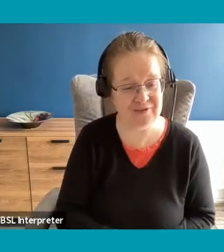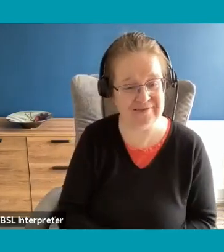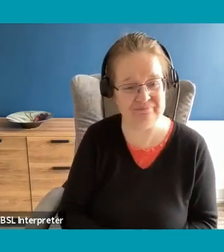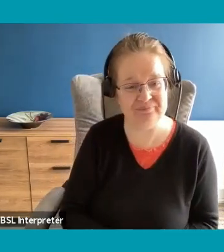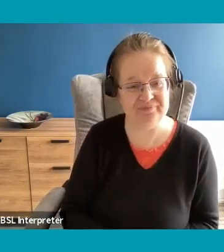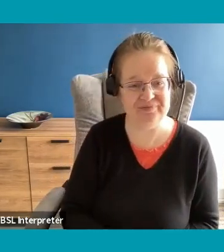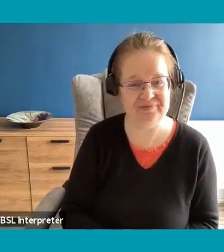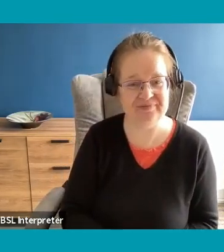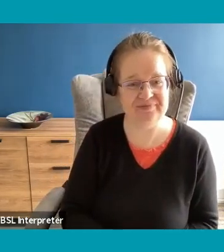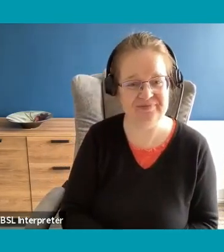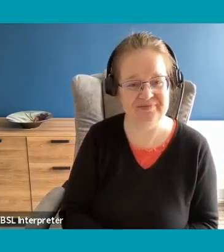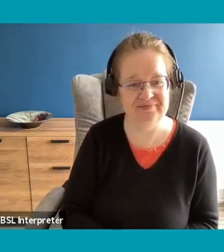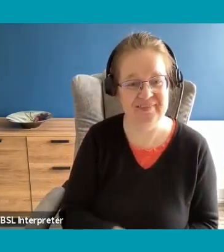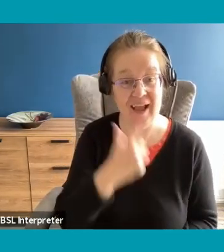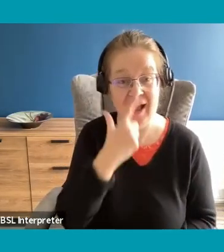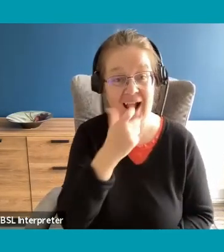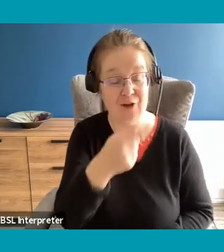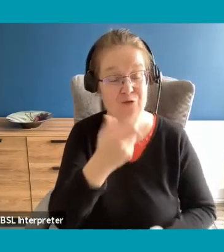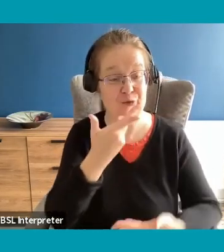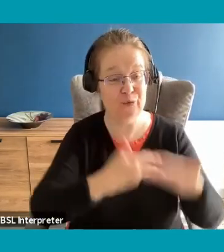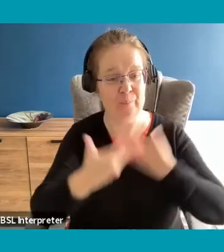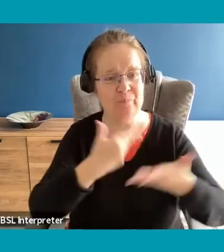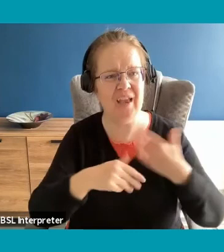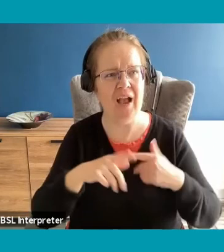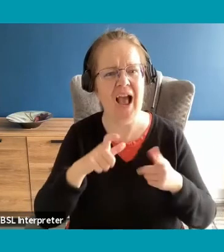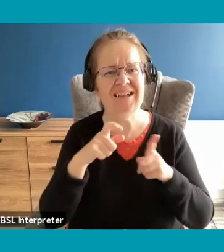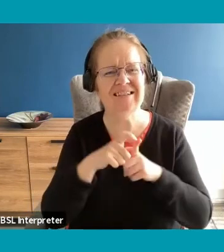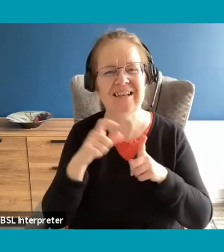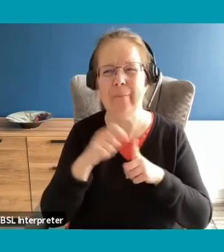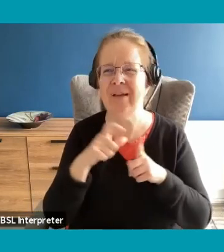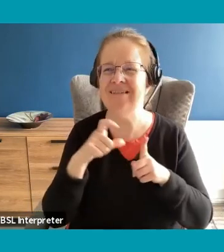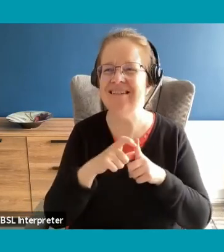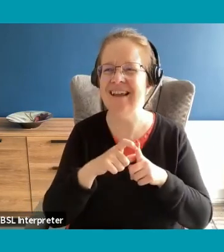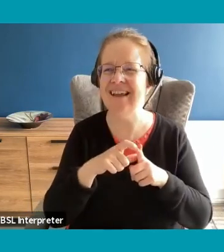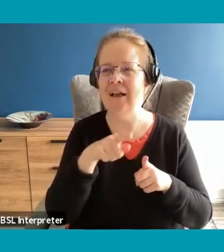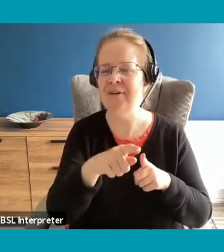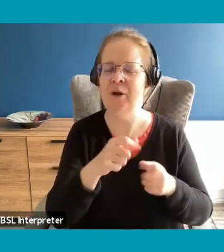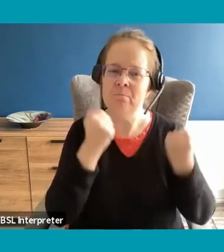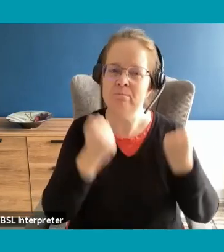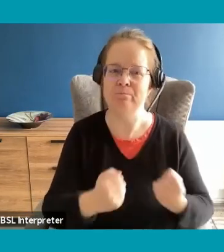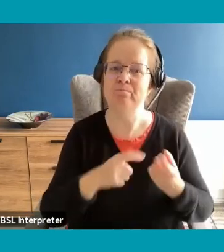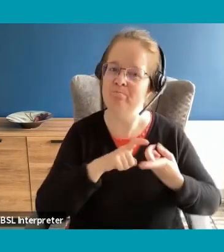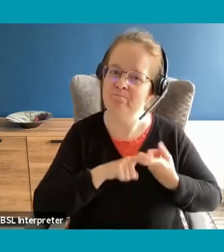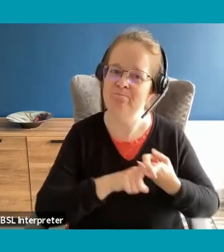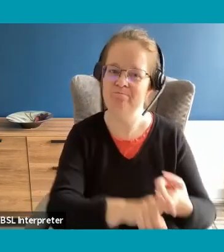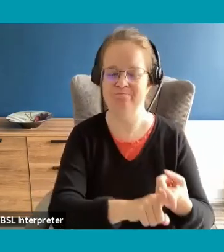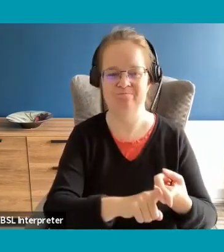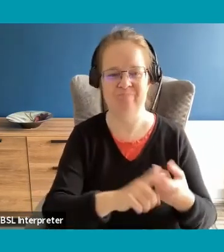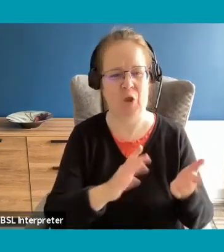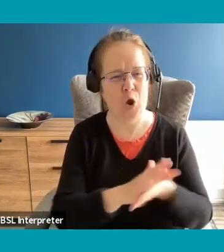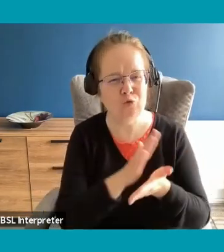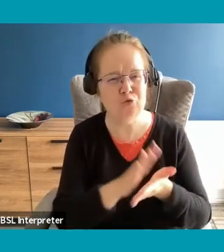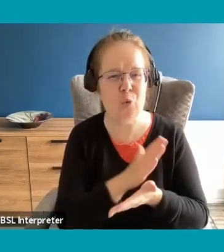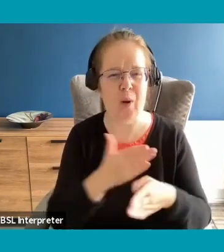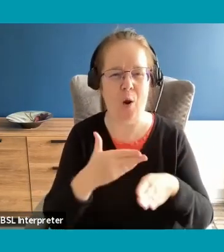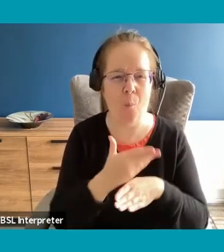Can you share with us? You know what is it about the organization that that that you really enjoy being a part of?